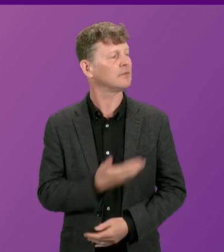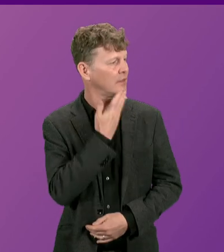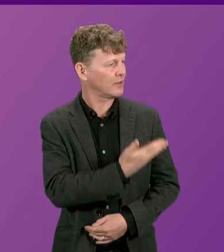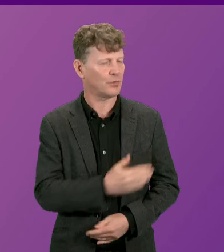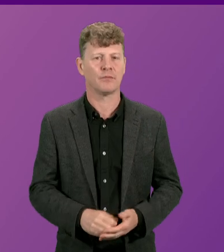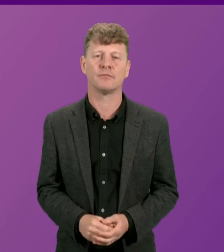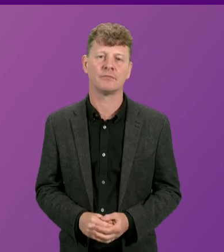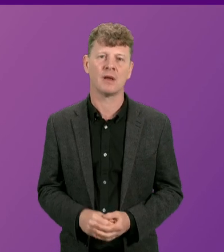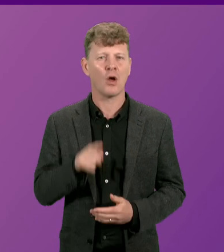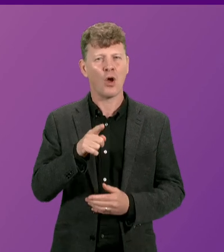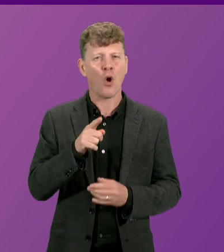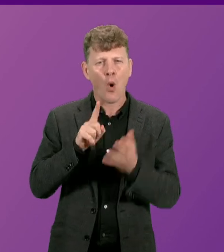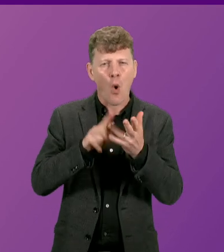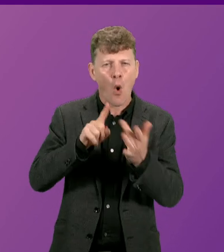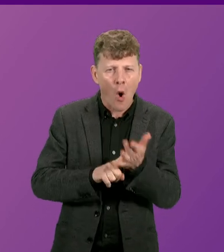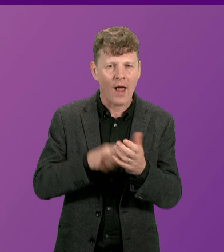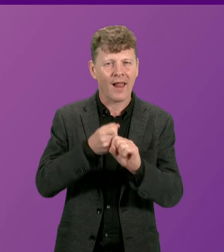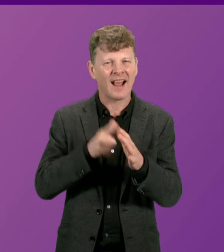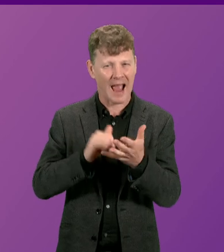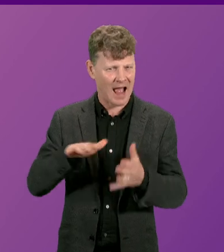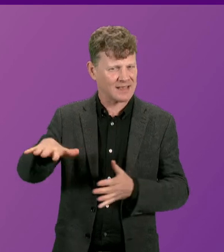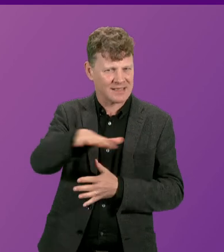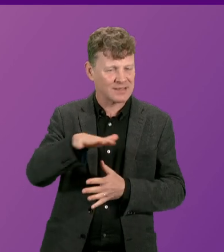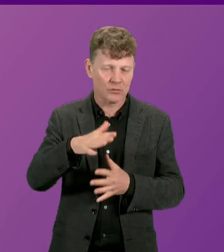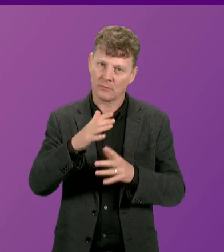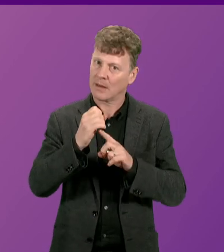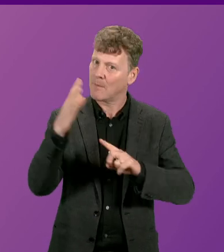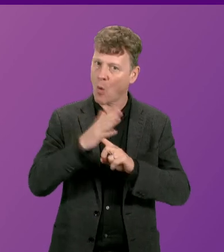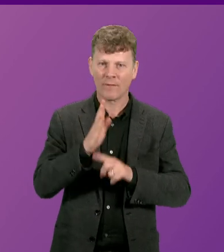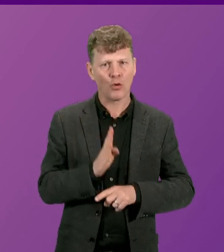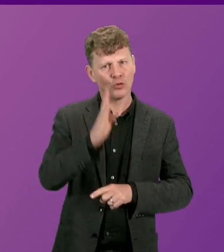The oil and gas sector is vital for the north-east and for the whole of